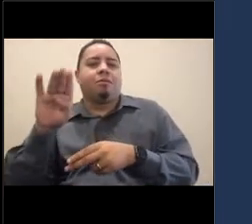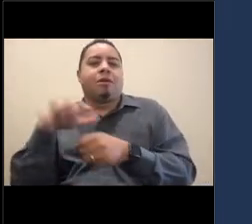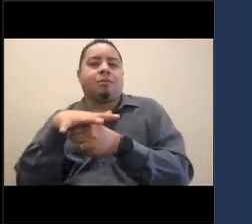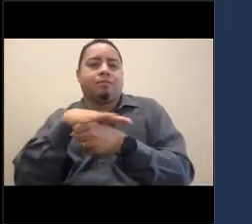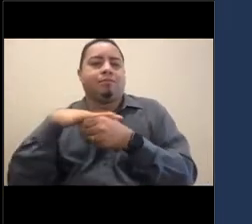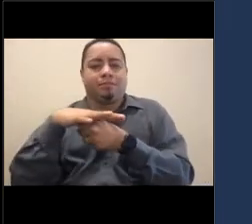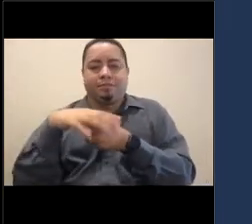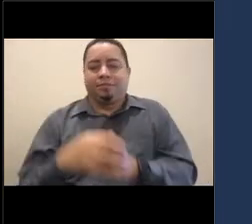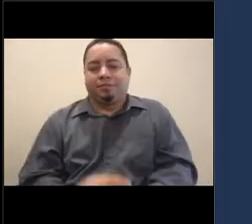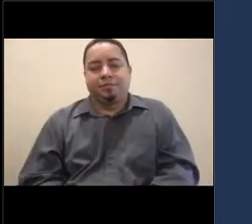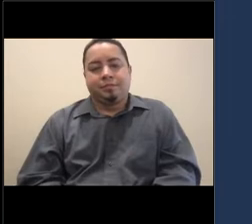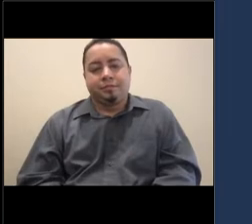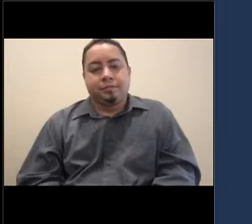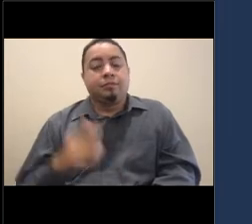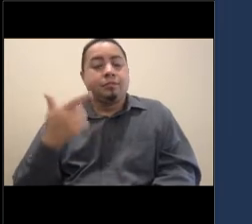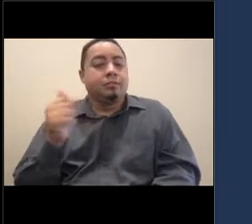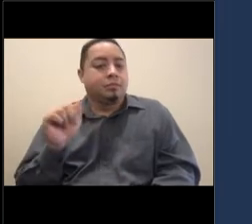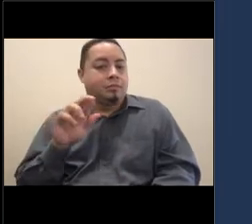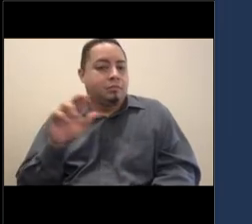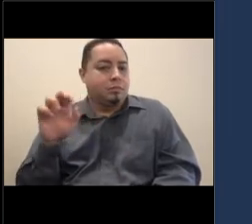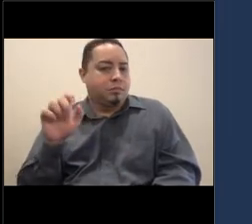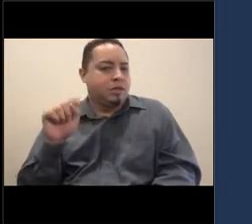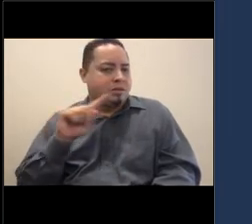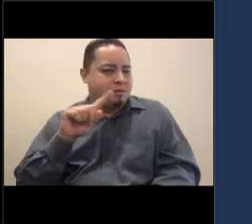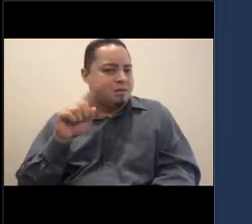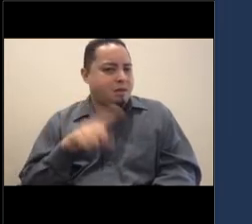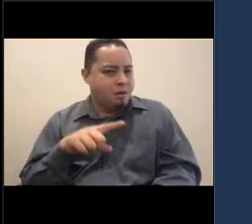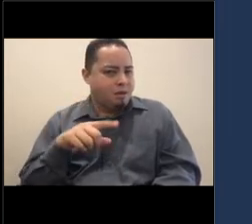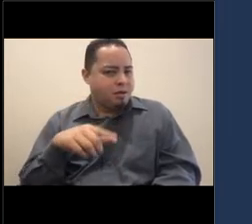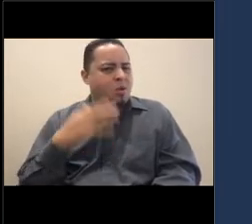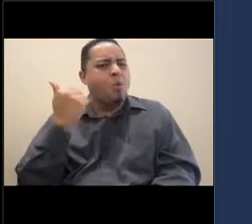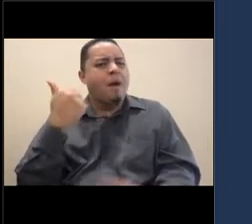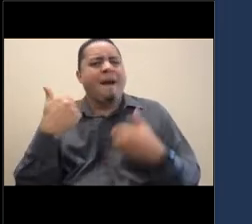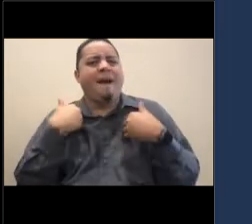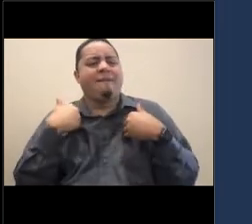Garrett asks, why do they have the white spots on their body?